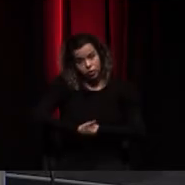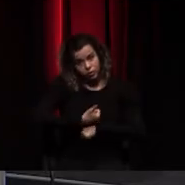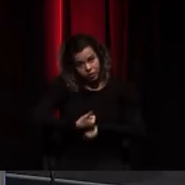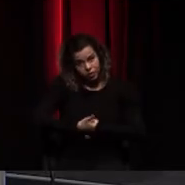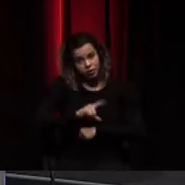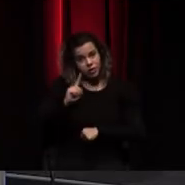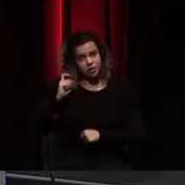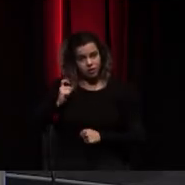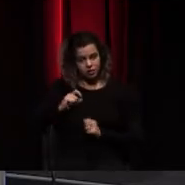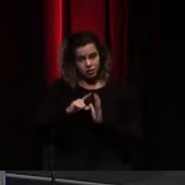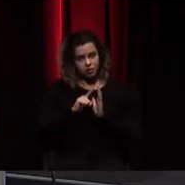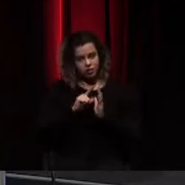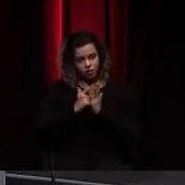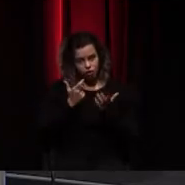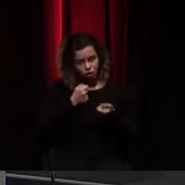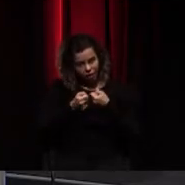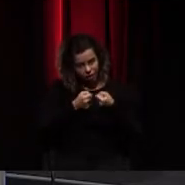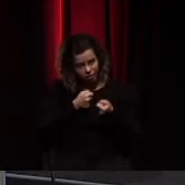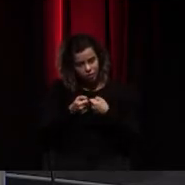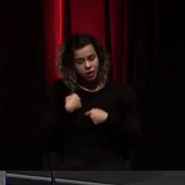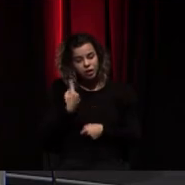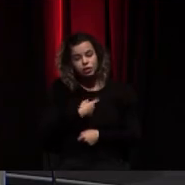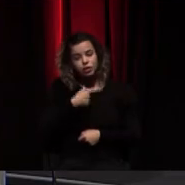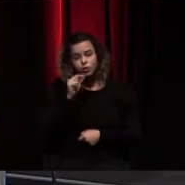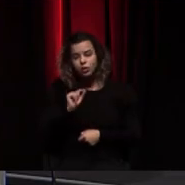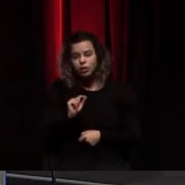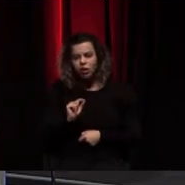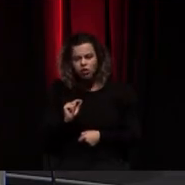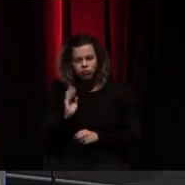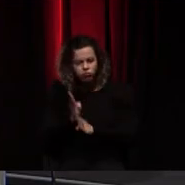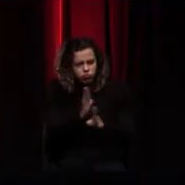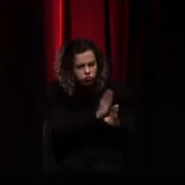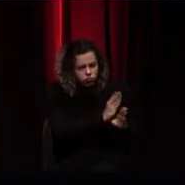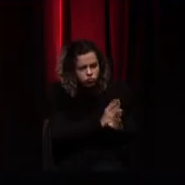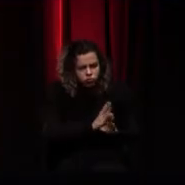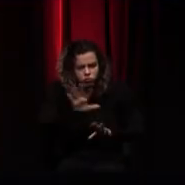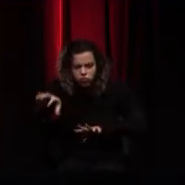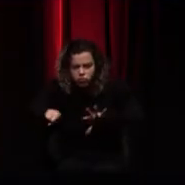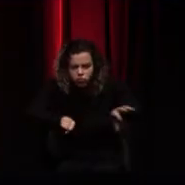is that we are to throw light where there is darkness.